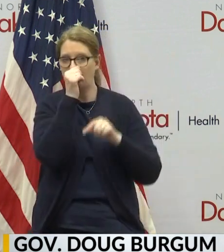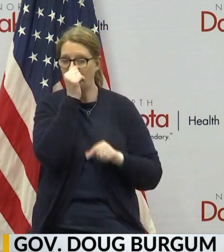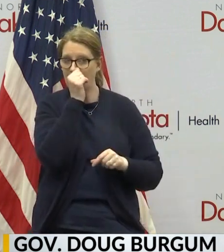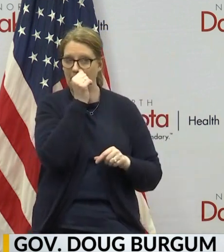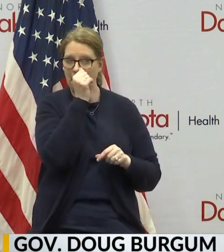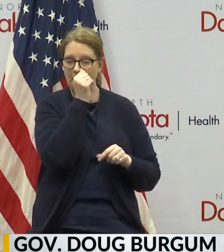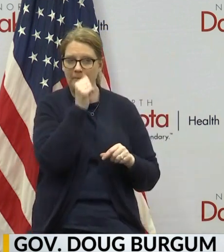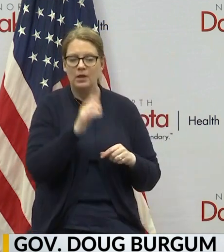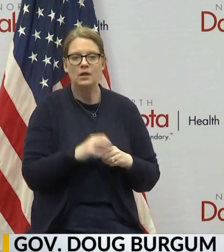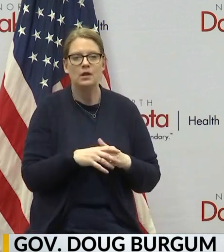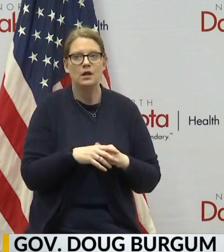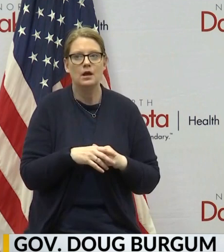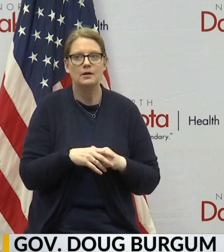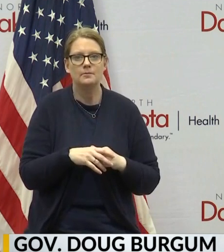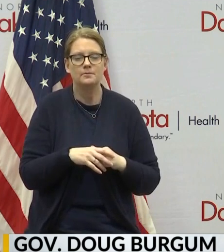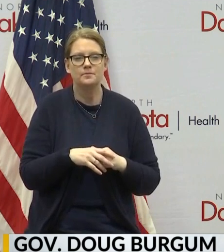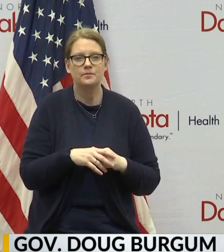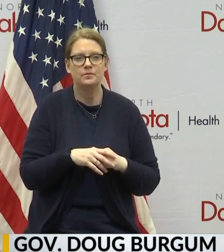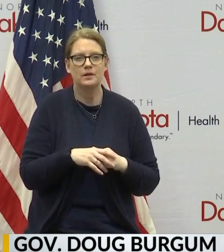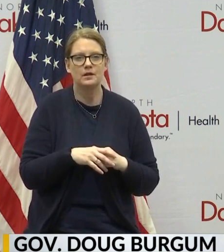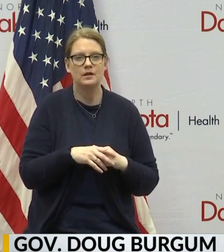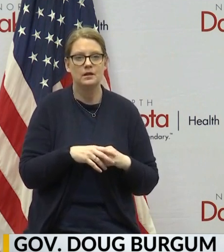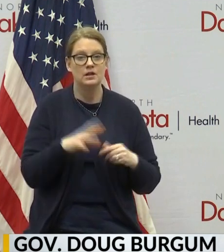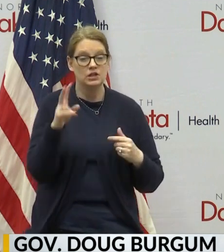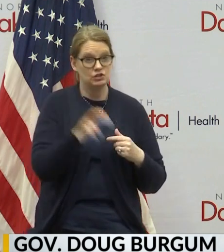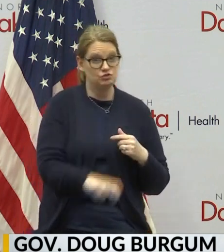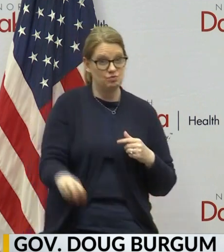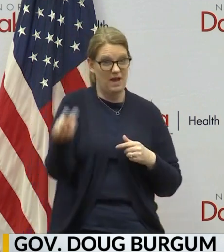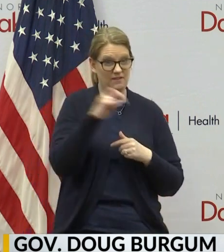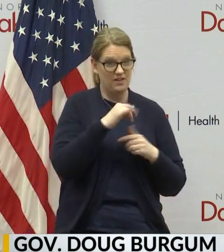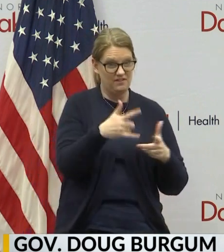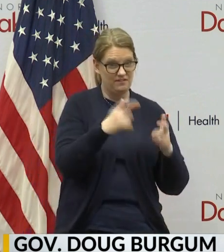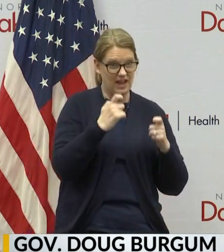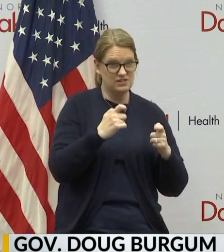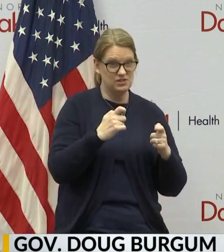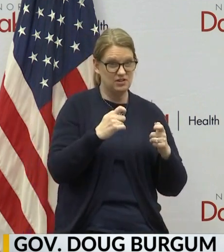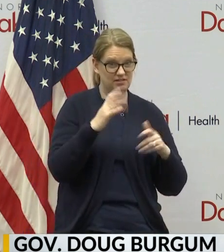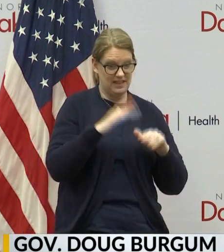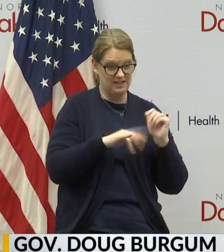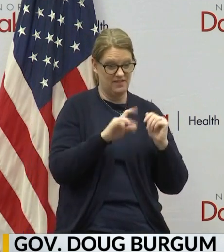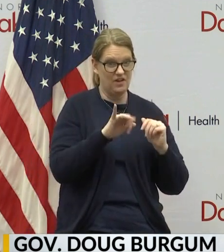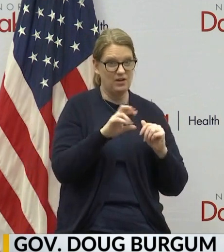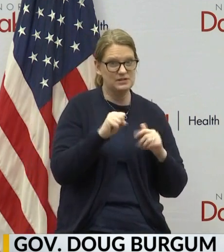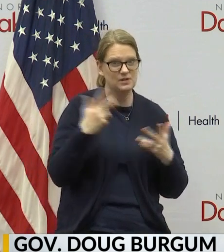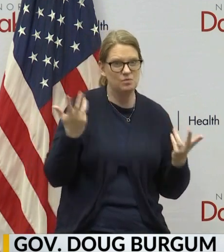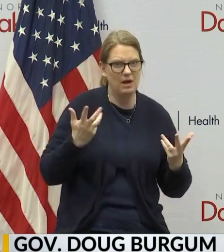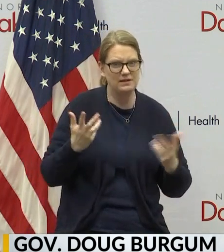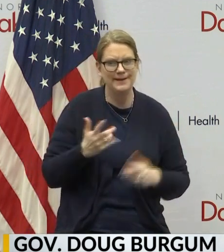YOUR MOUTH OR EYES SO KEEPING THE DISTANCE AND GOOD HYGIENE IS